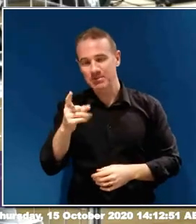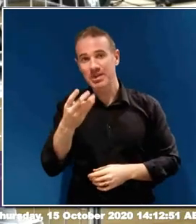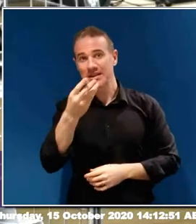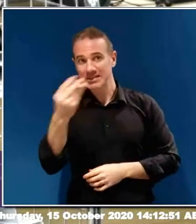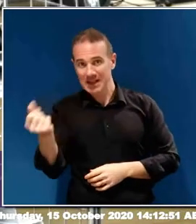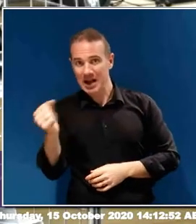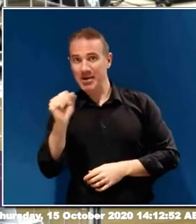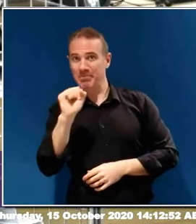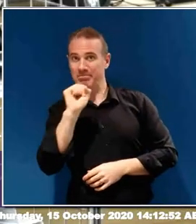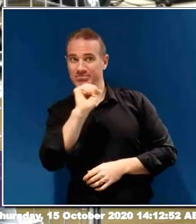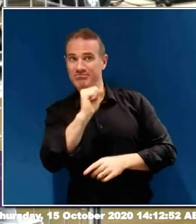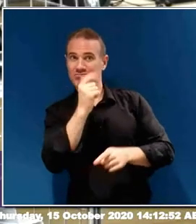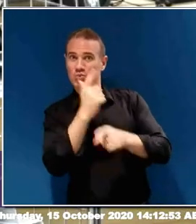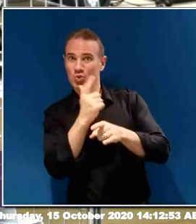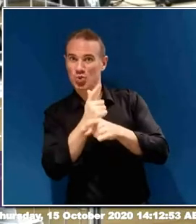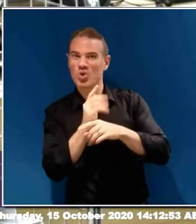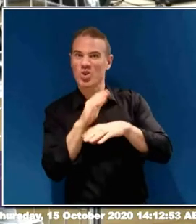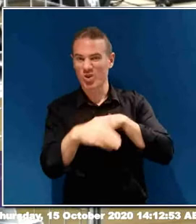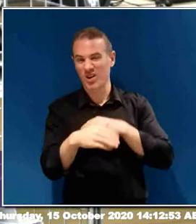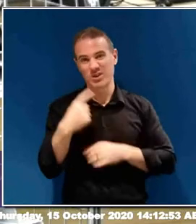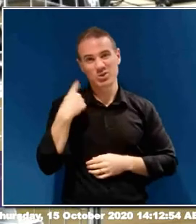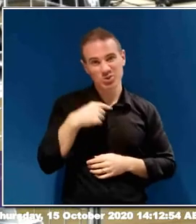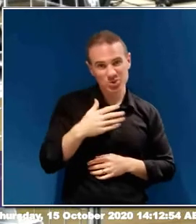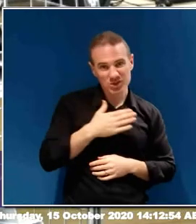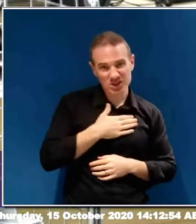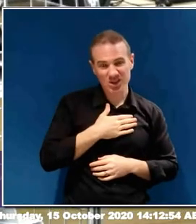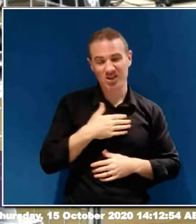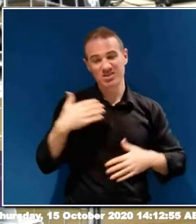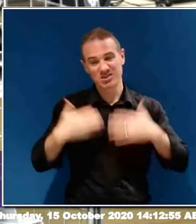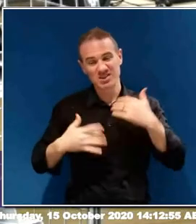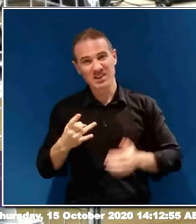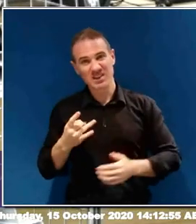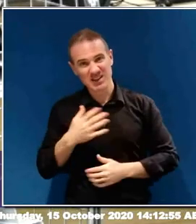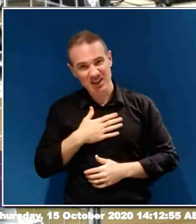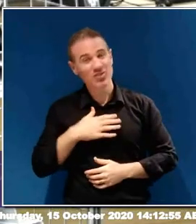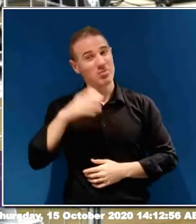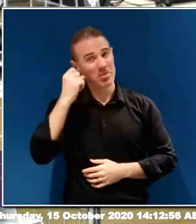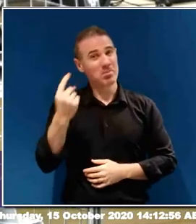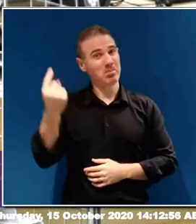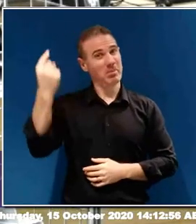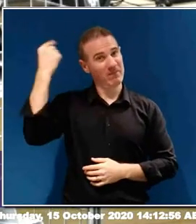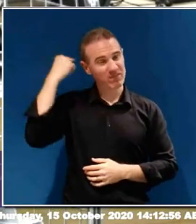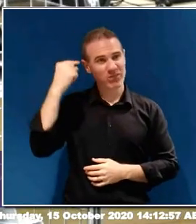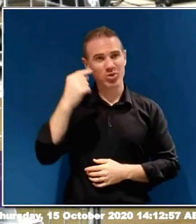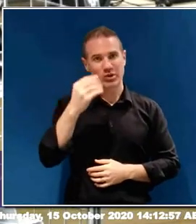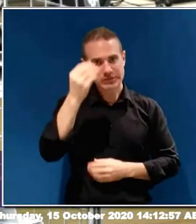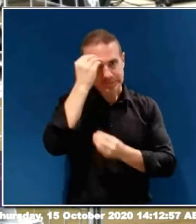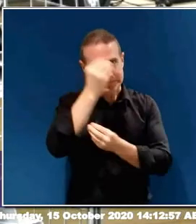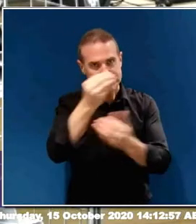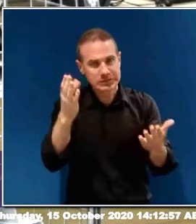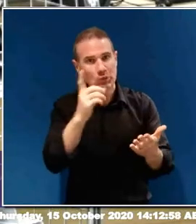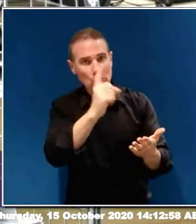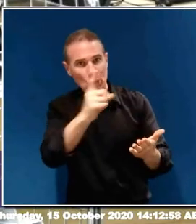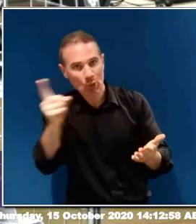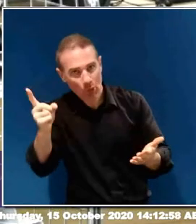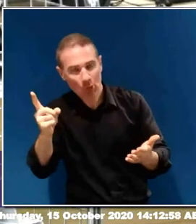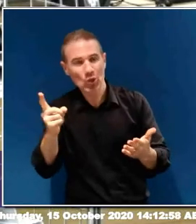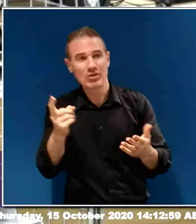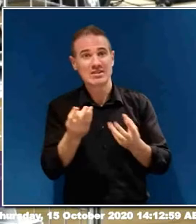and to reflect that on the warnings that we have been giving throughout the week that some of the evidence that will be heard can be concerning and upsetting,